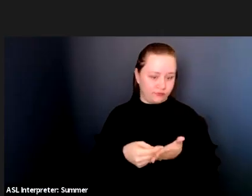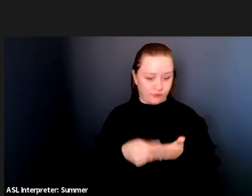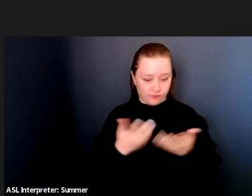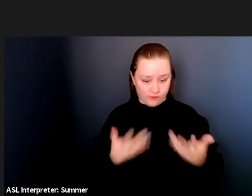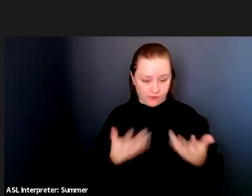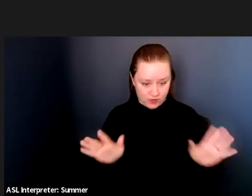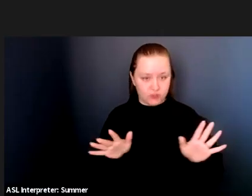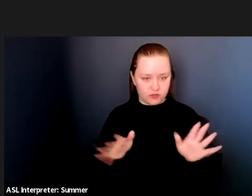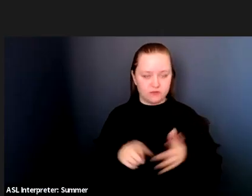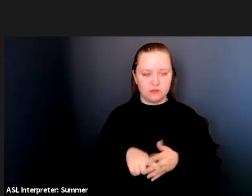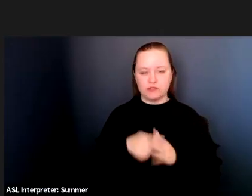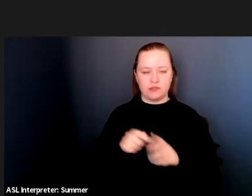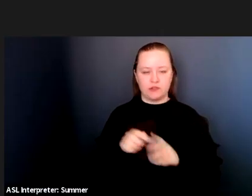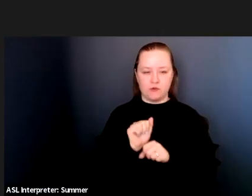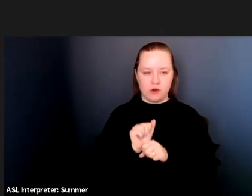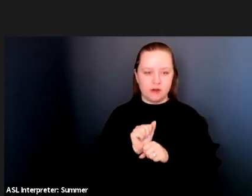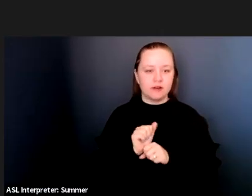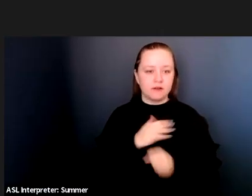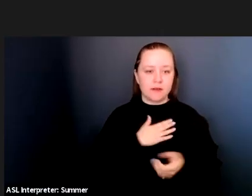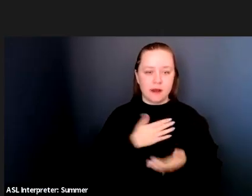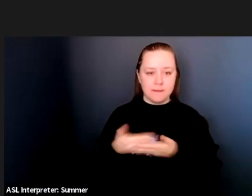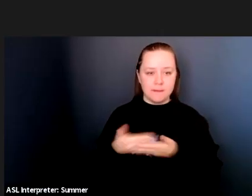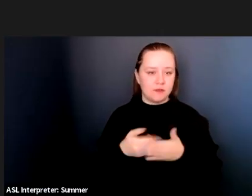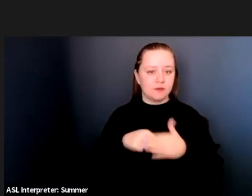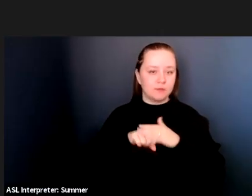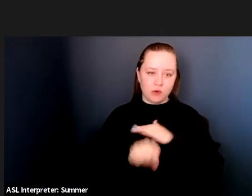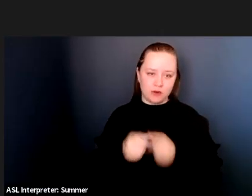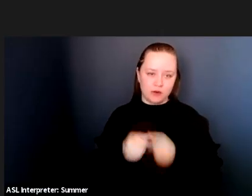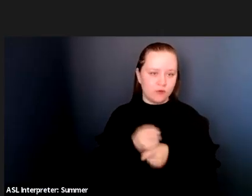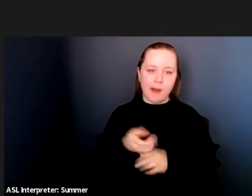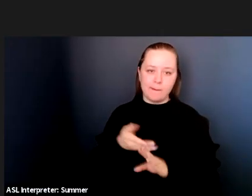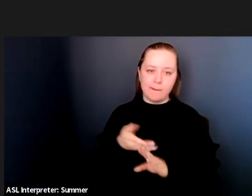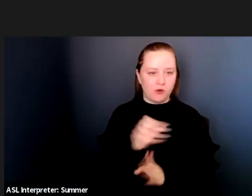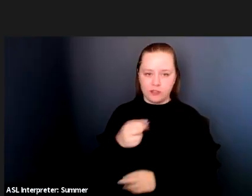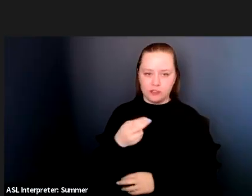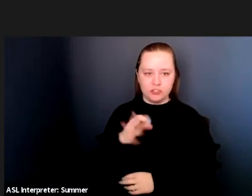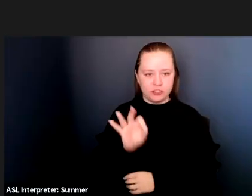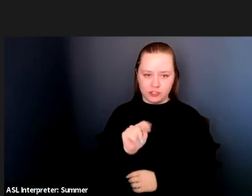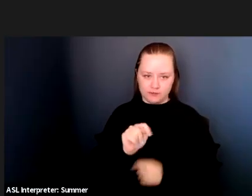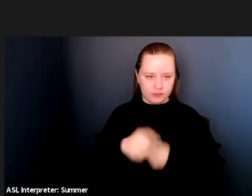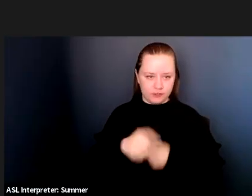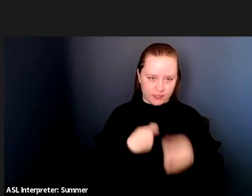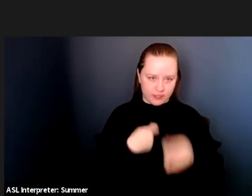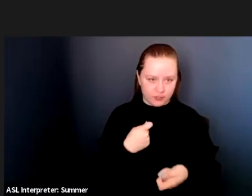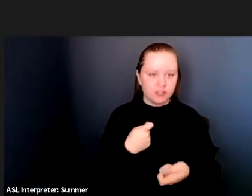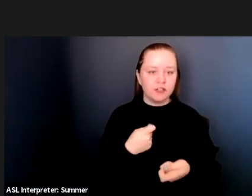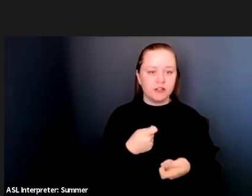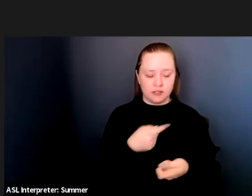My baby was born right before shift change. And though she was premature,